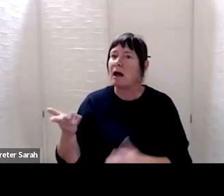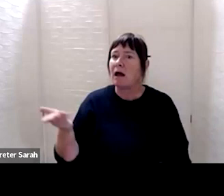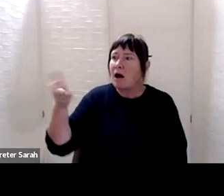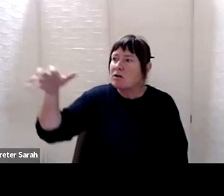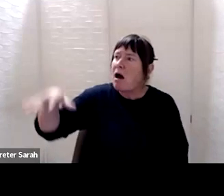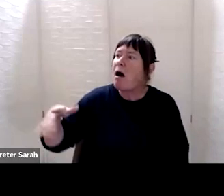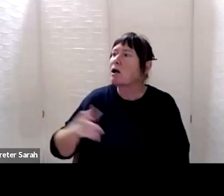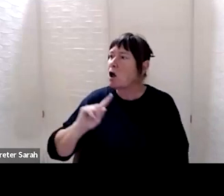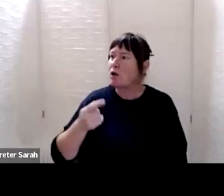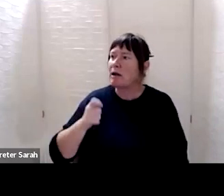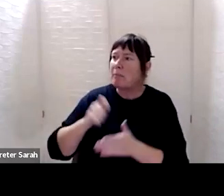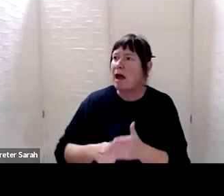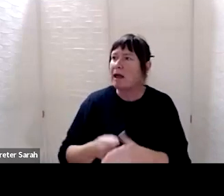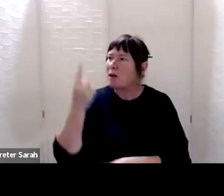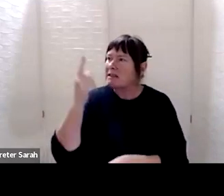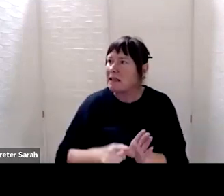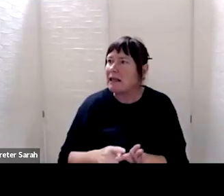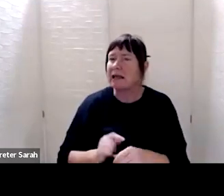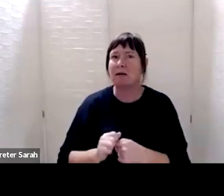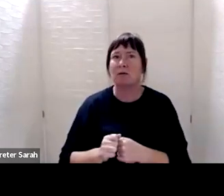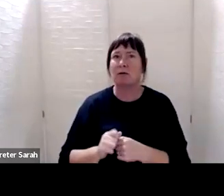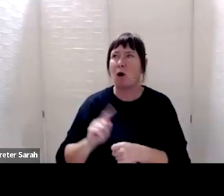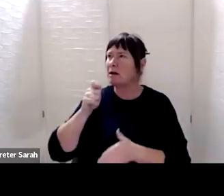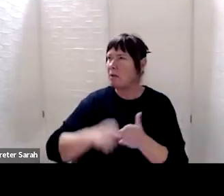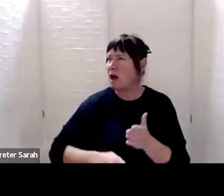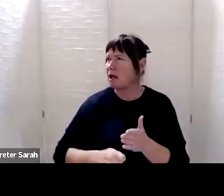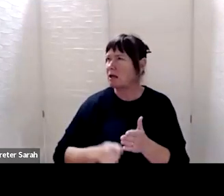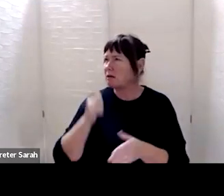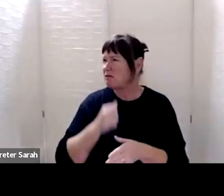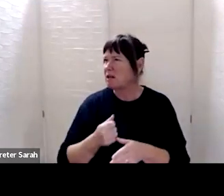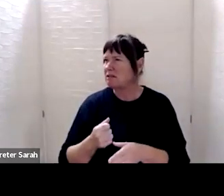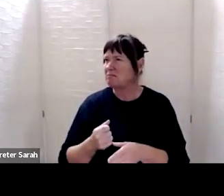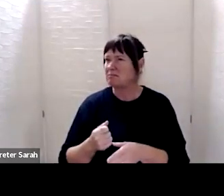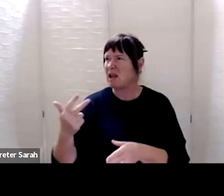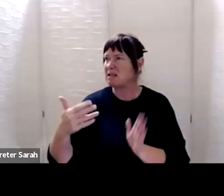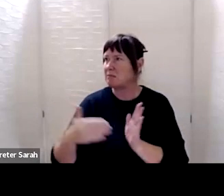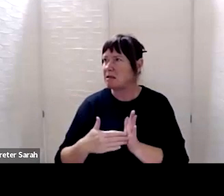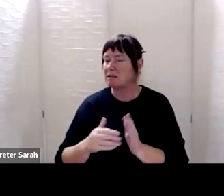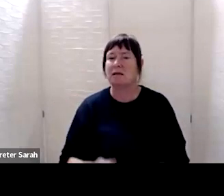a certain thing every 12 months or 18 months. No. No there are no rules like that.